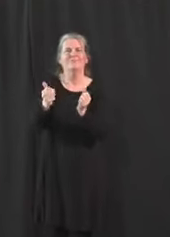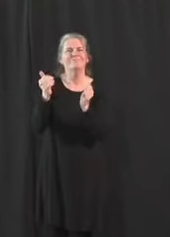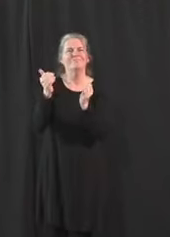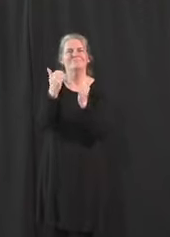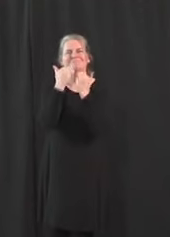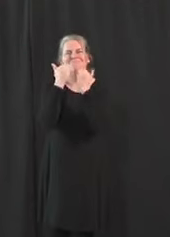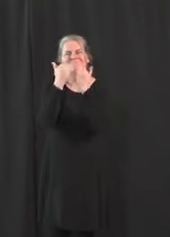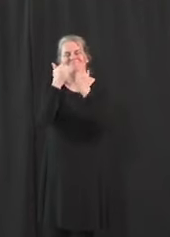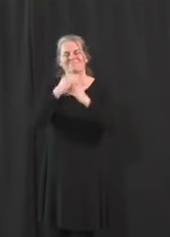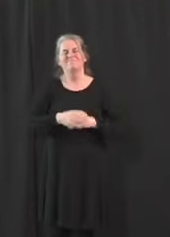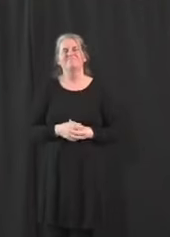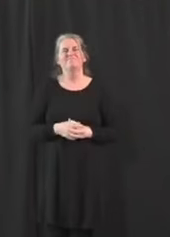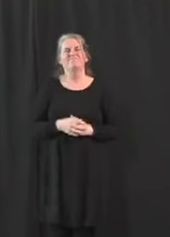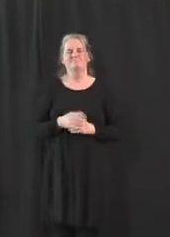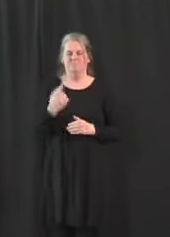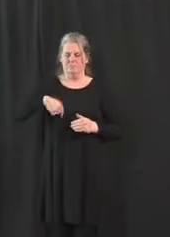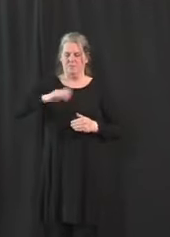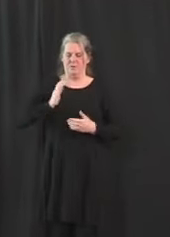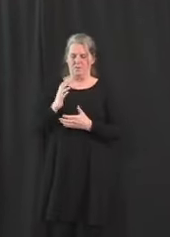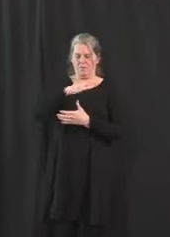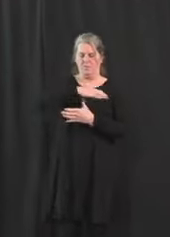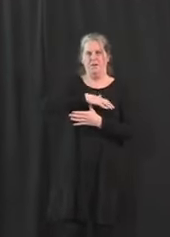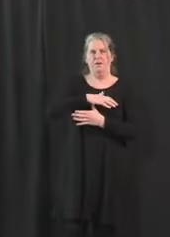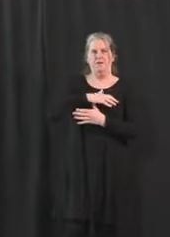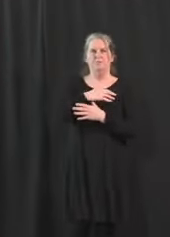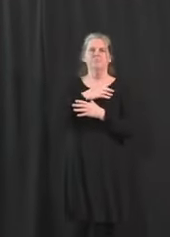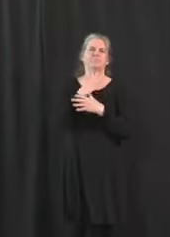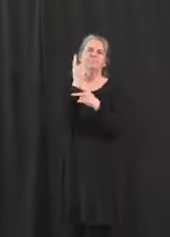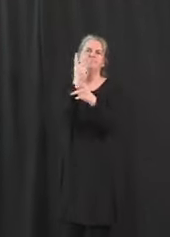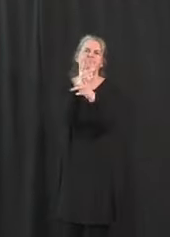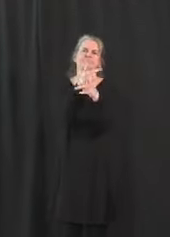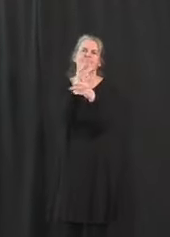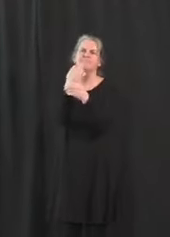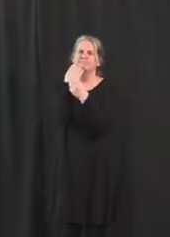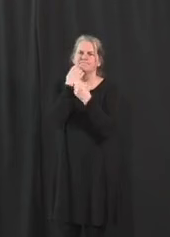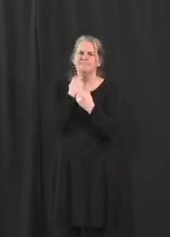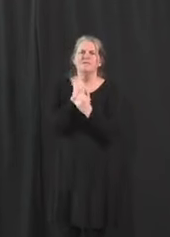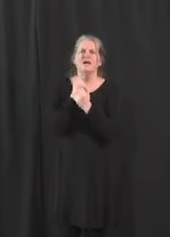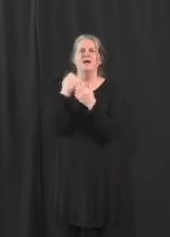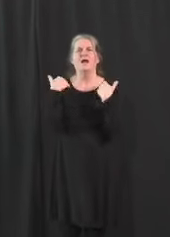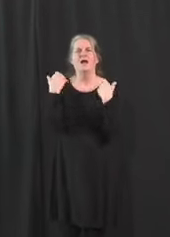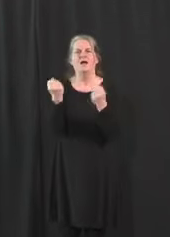GOVERNMENT IS PROTECTING THE HEALTH AND SAFETY OF YUKONERS. OUR SECOND PRIORITY IS TO